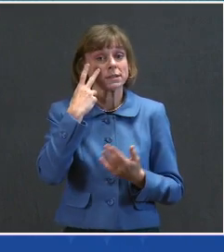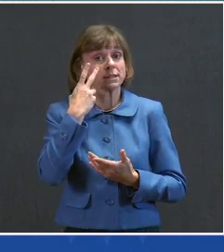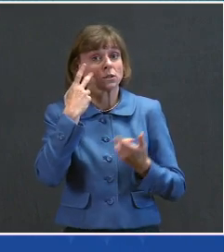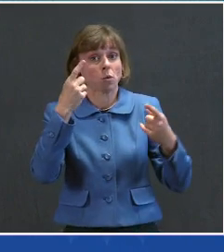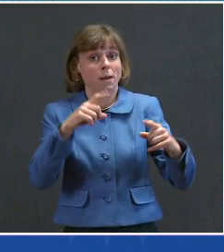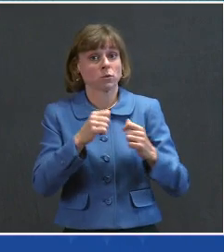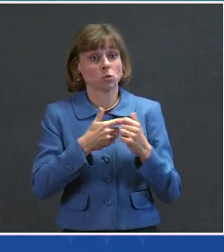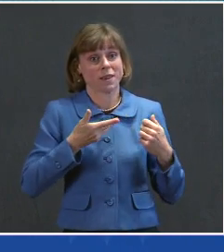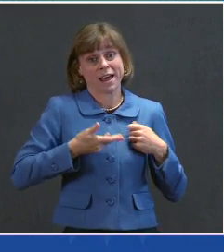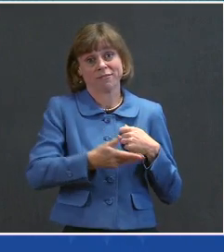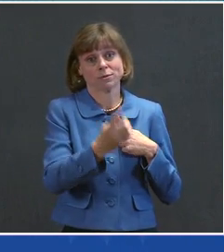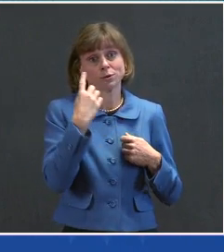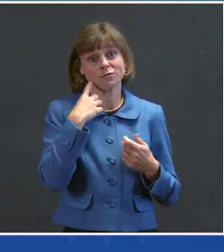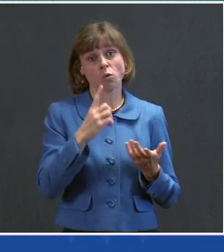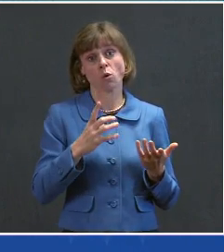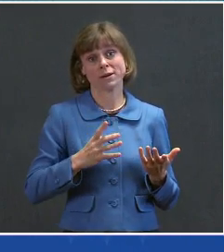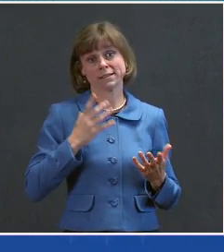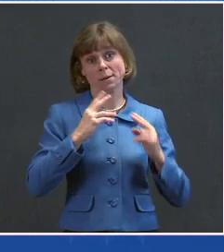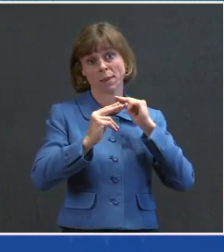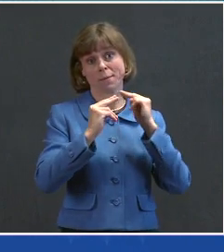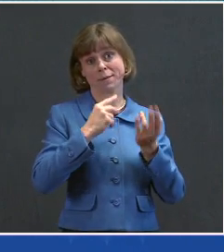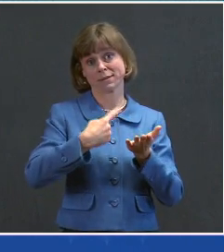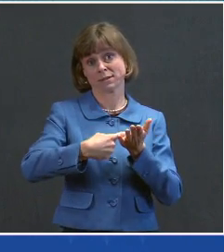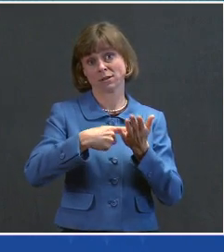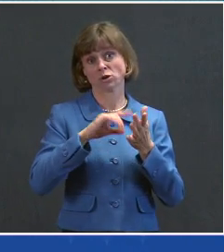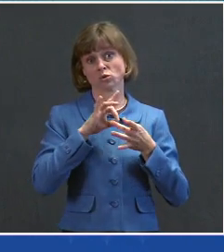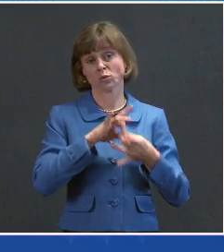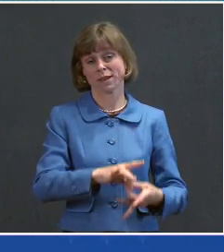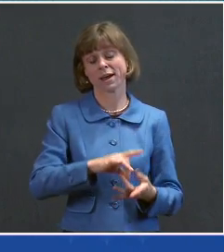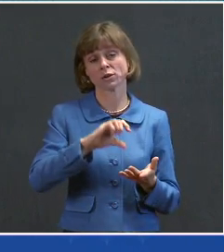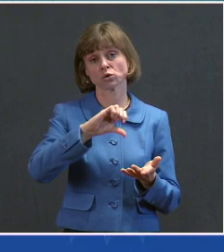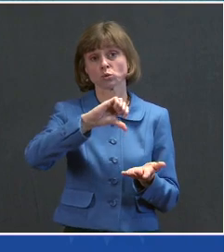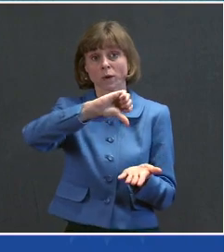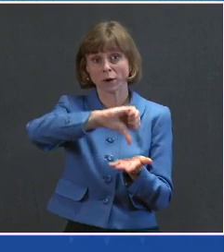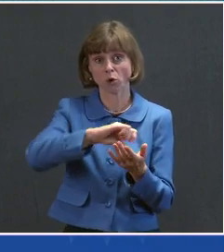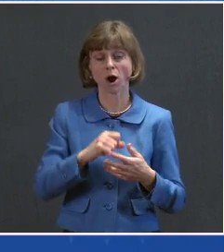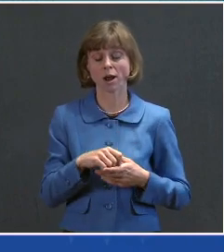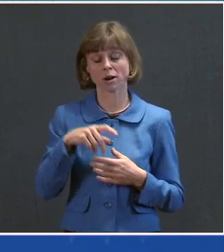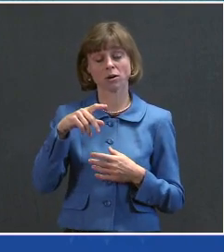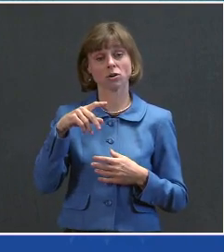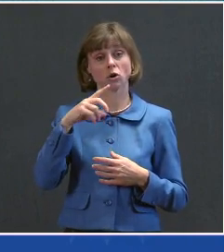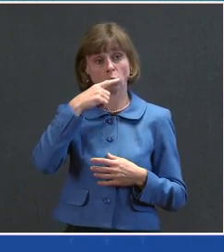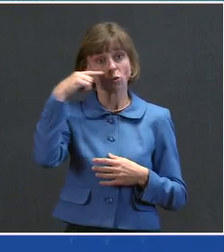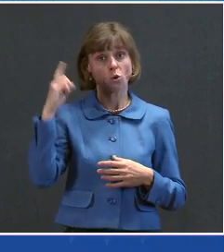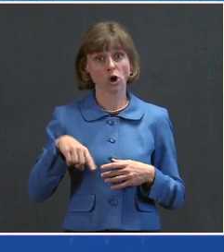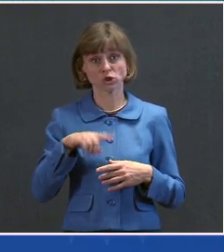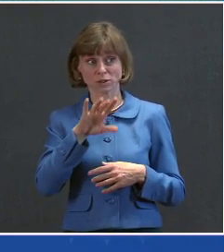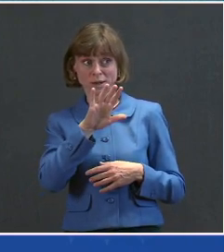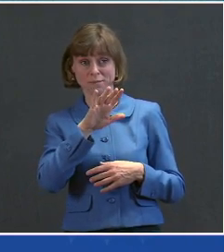for diplomatic talks on Iran -- Russia is a P5+1 partner. They were, as we pursued the JCPOA,